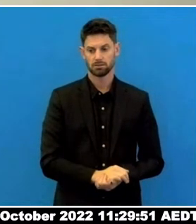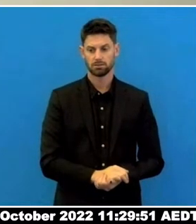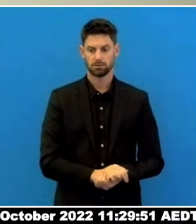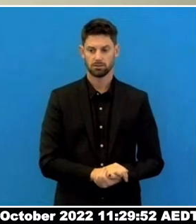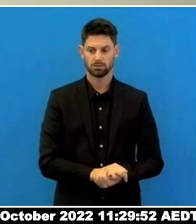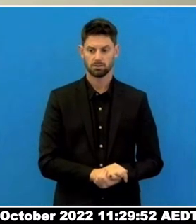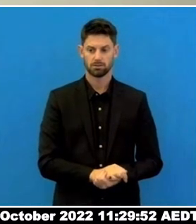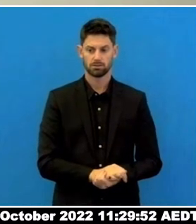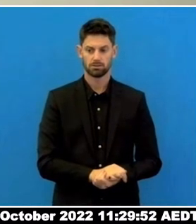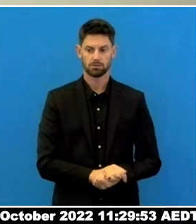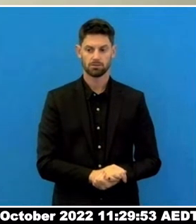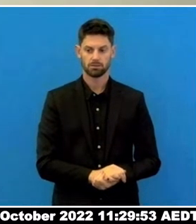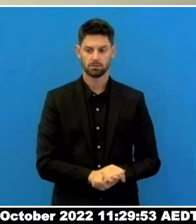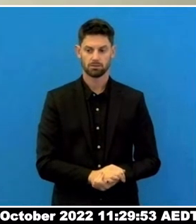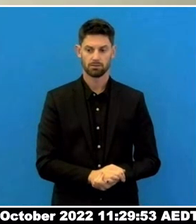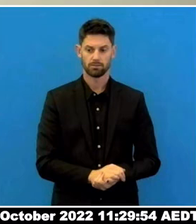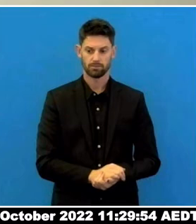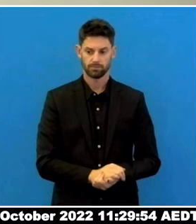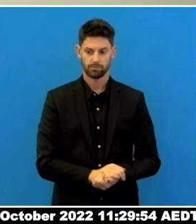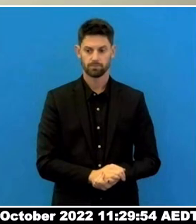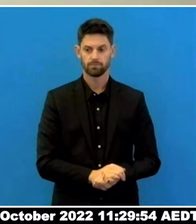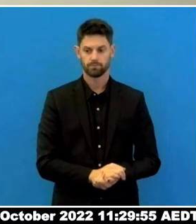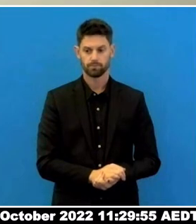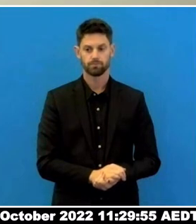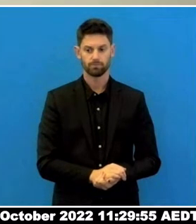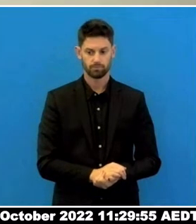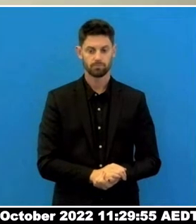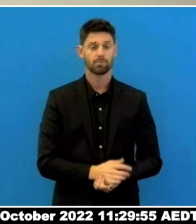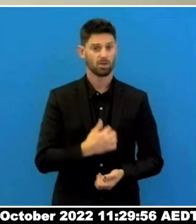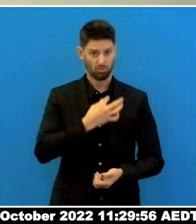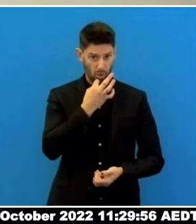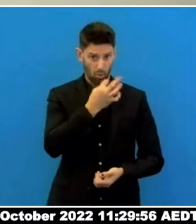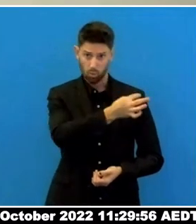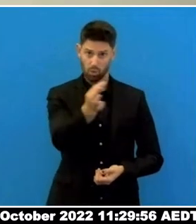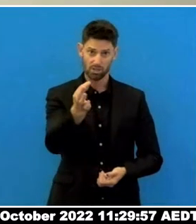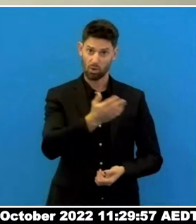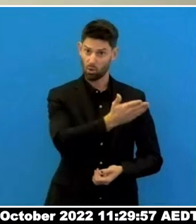I need to see my history in the government, was my fault?